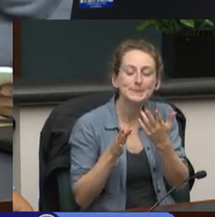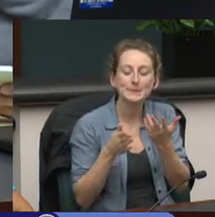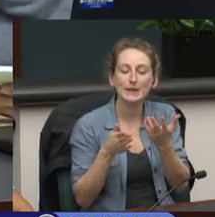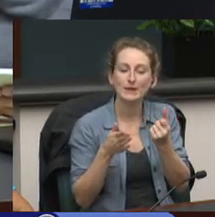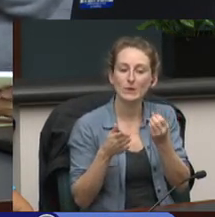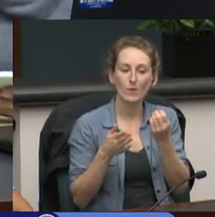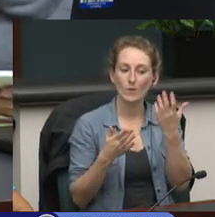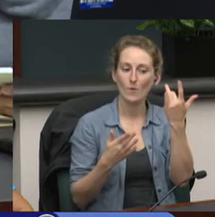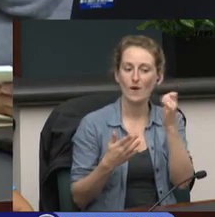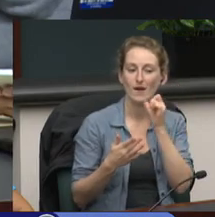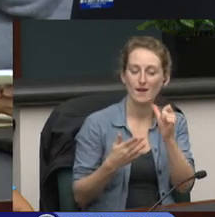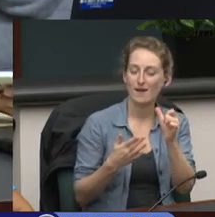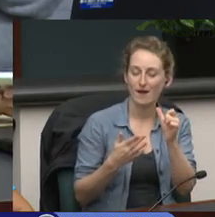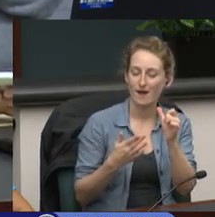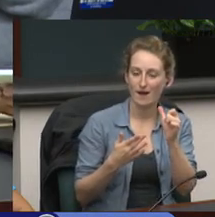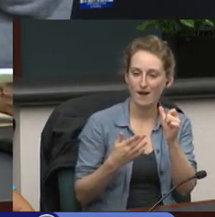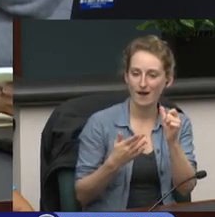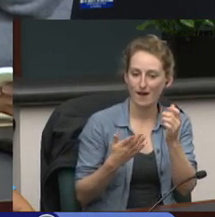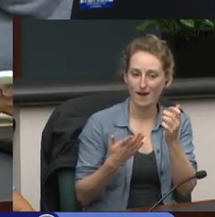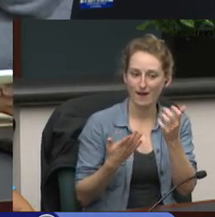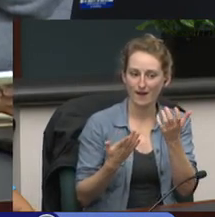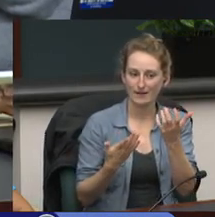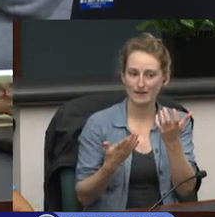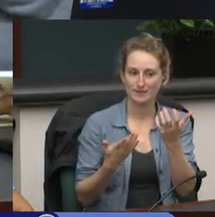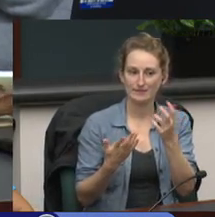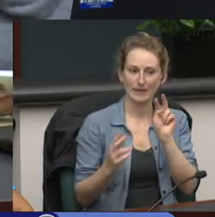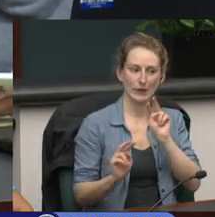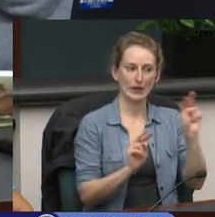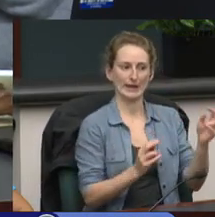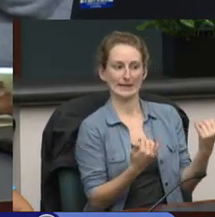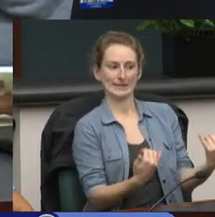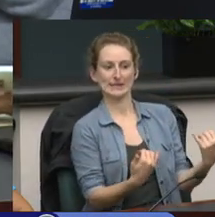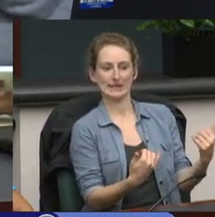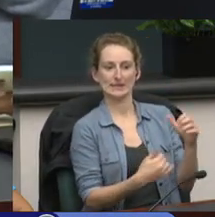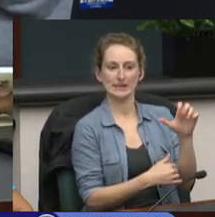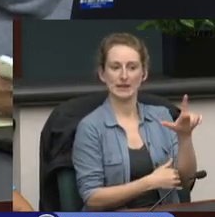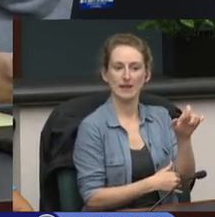existing Lots and planked Commission felt that there was some room to kind of